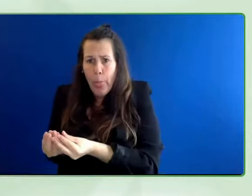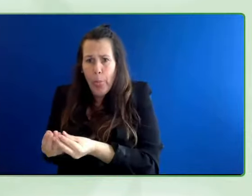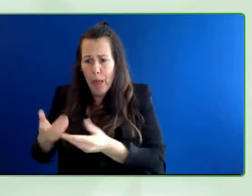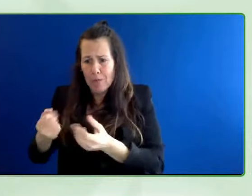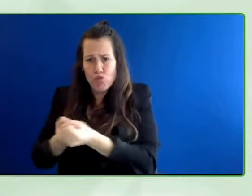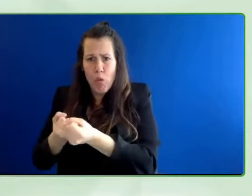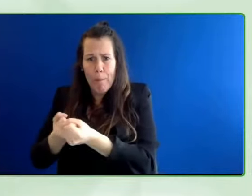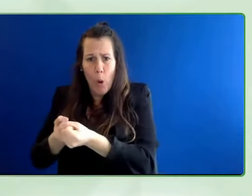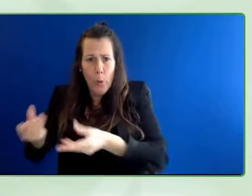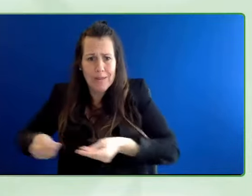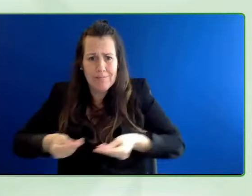need.